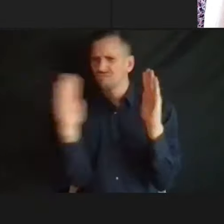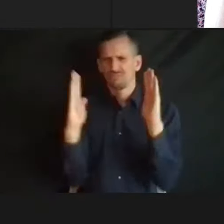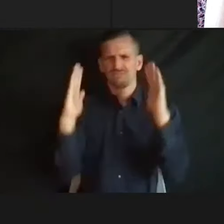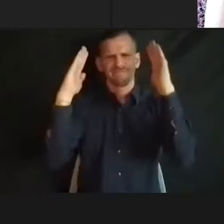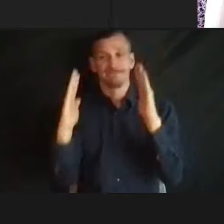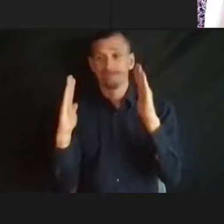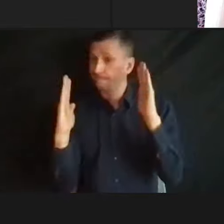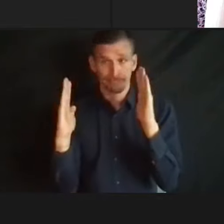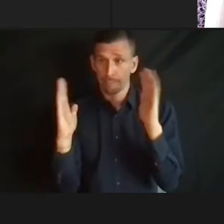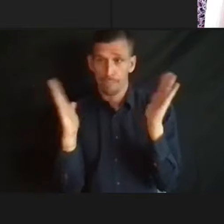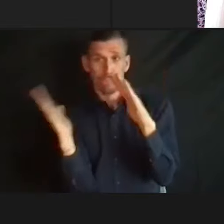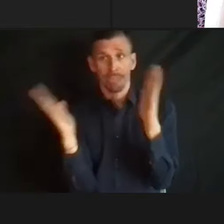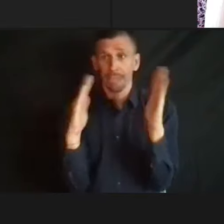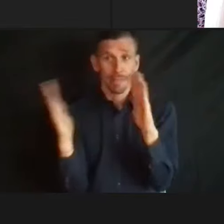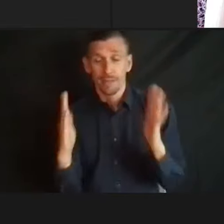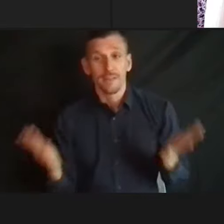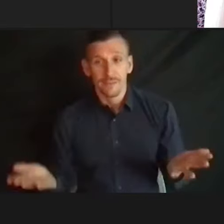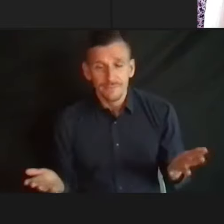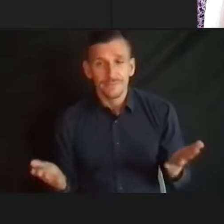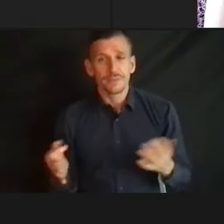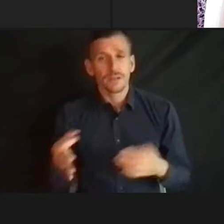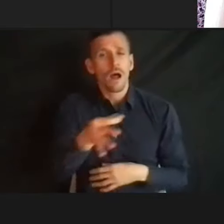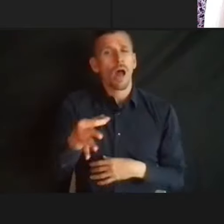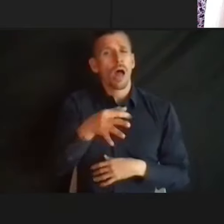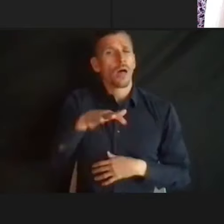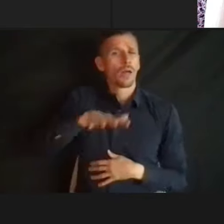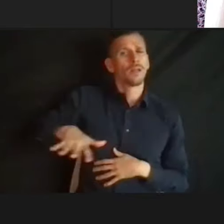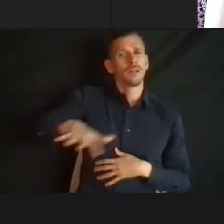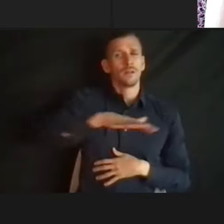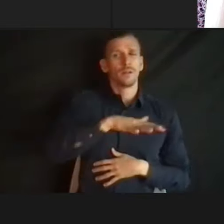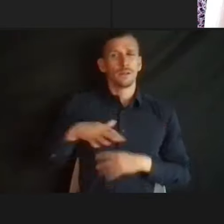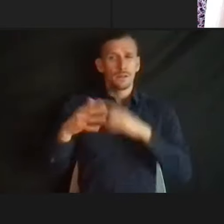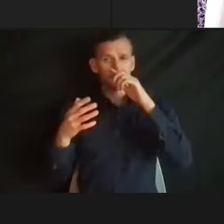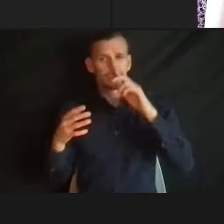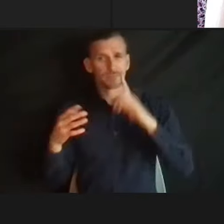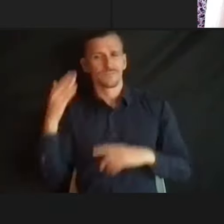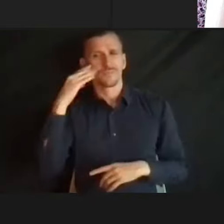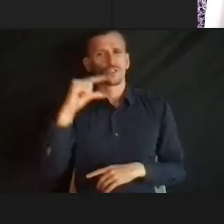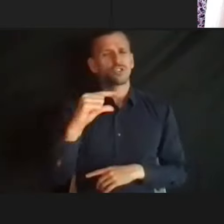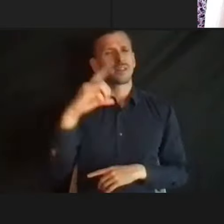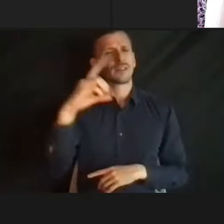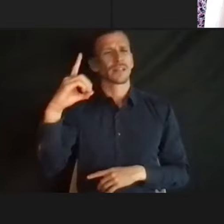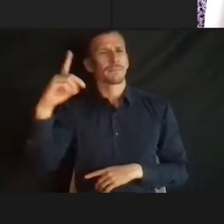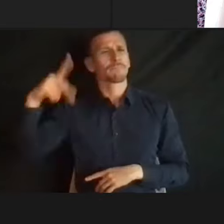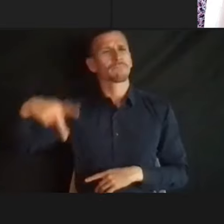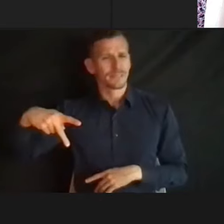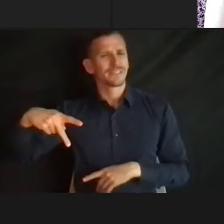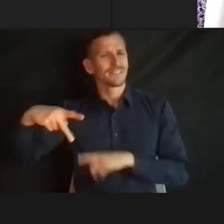the quality of infrastructure was really very poor. They're often dispersed island states,